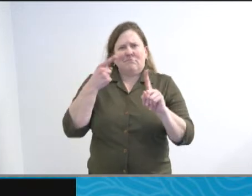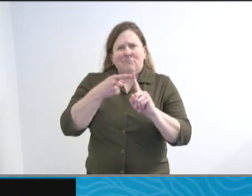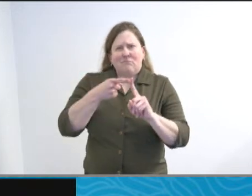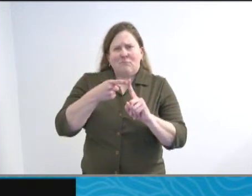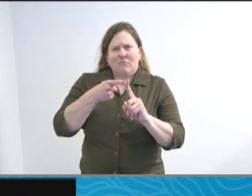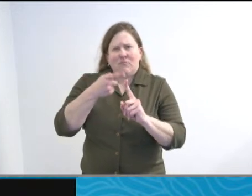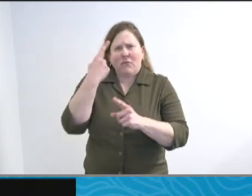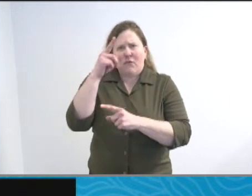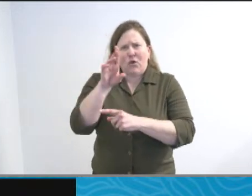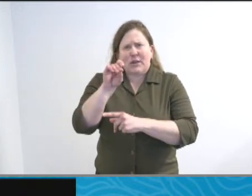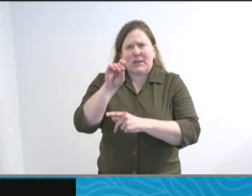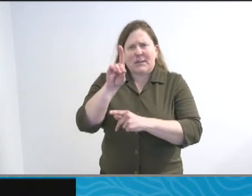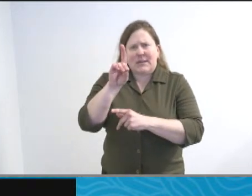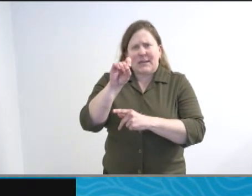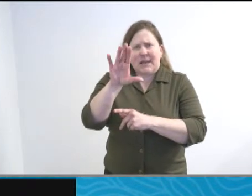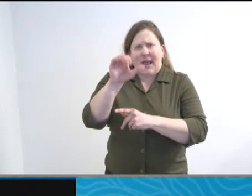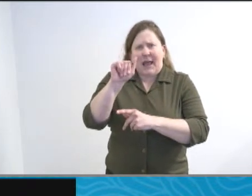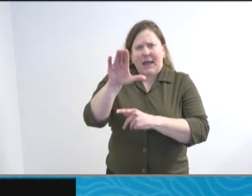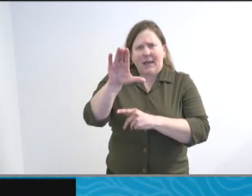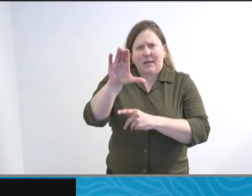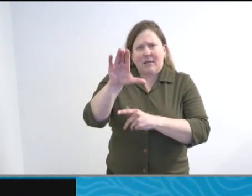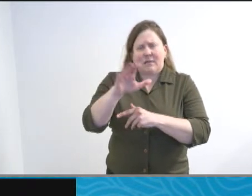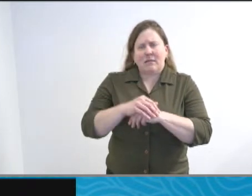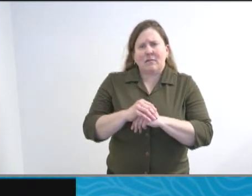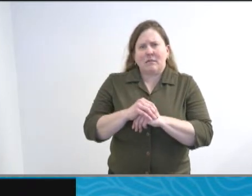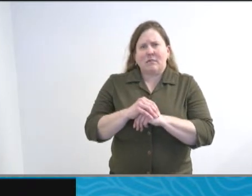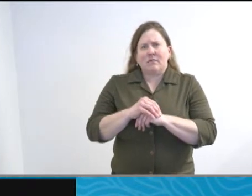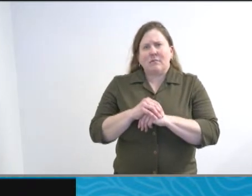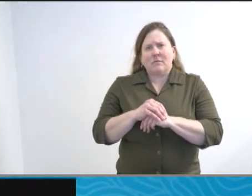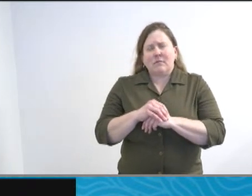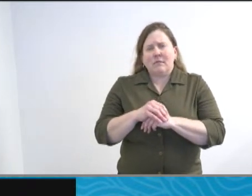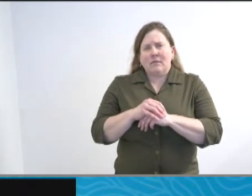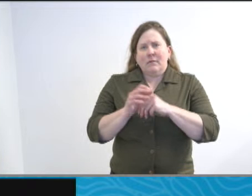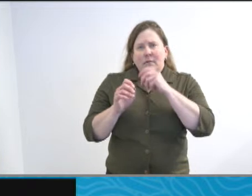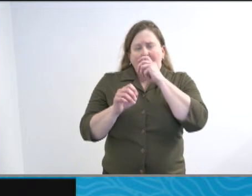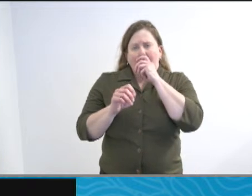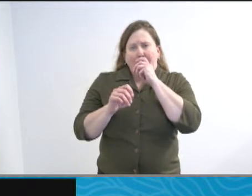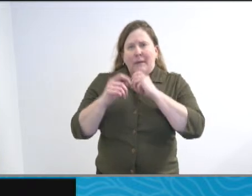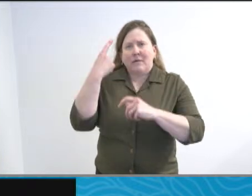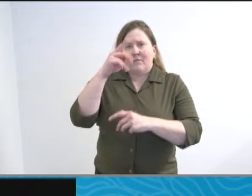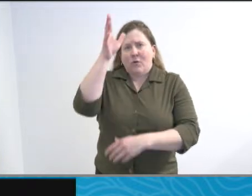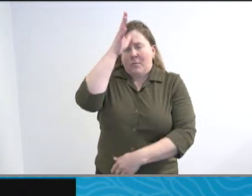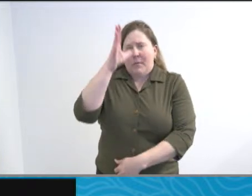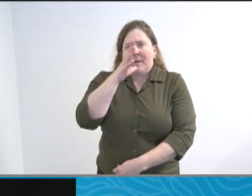And so our district community advisory committee is for parents or representatives